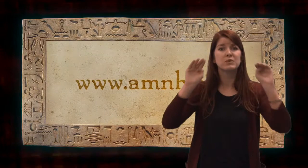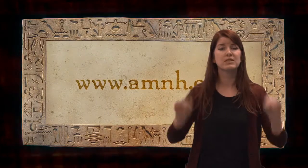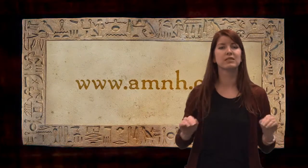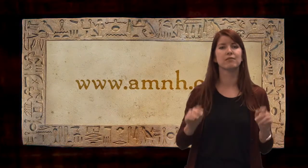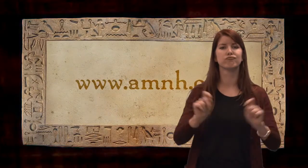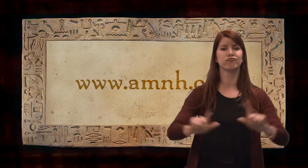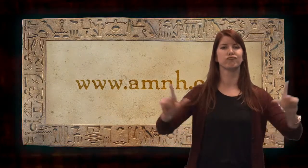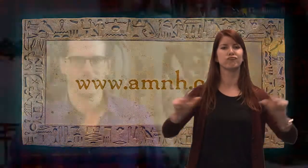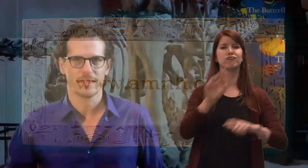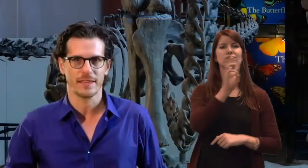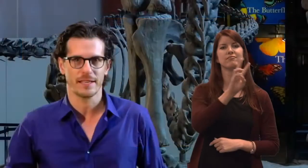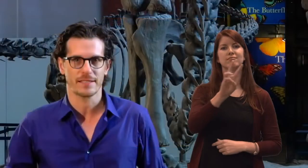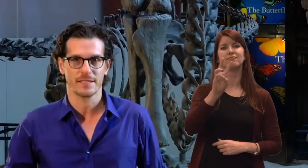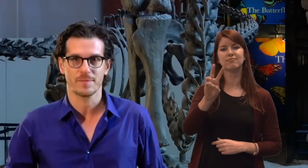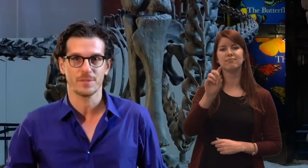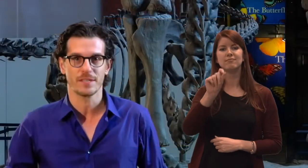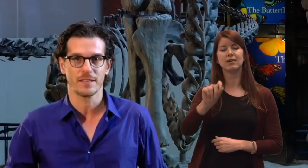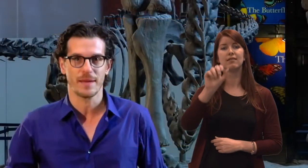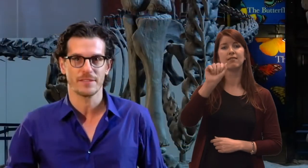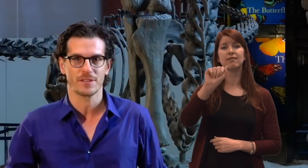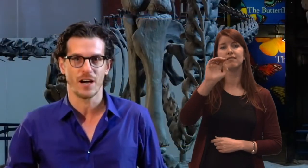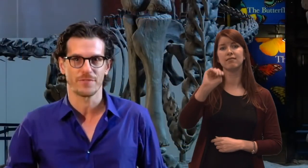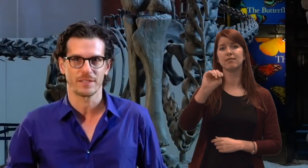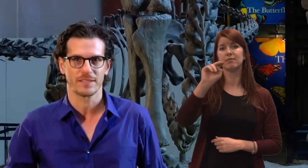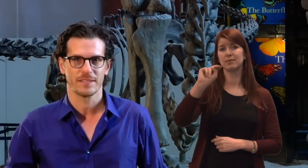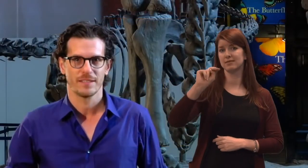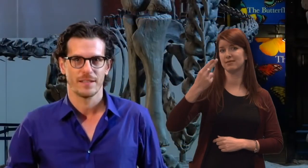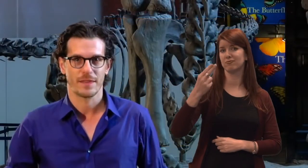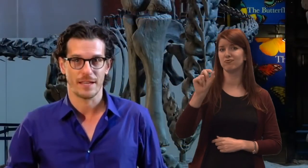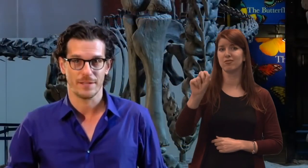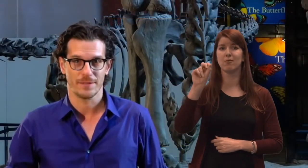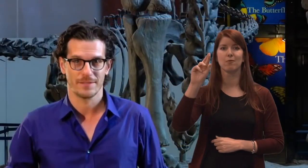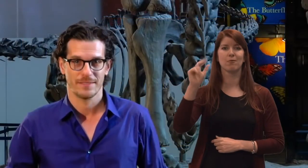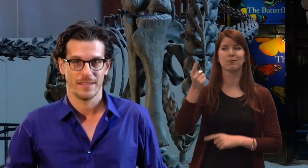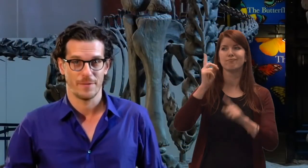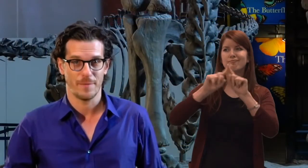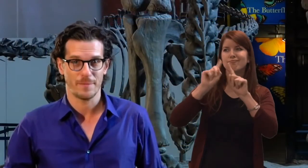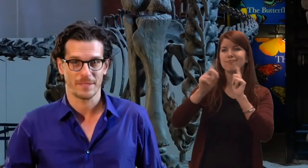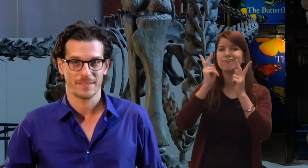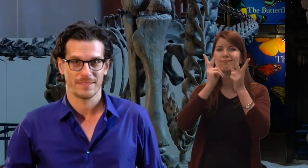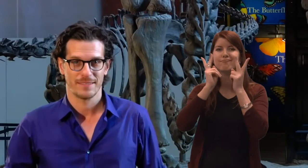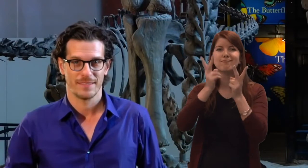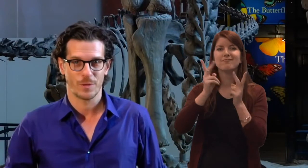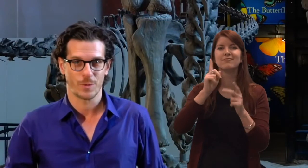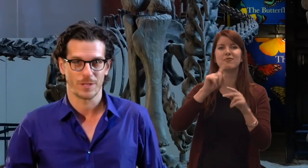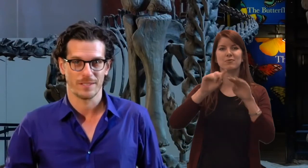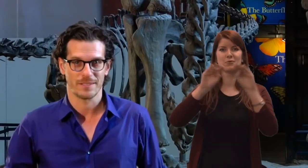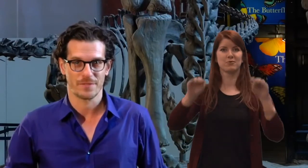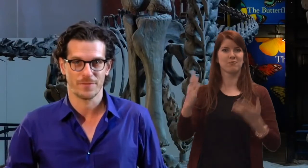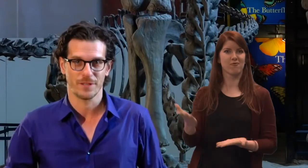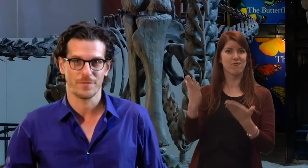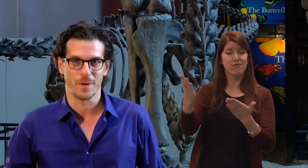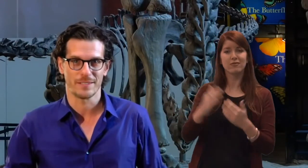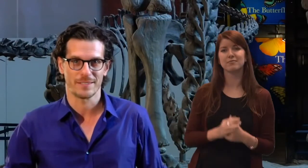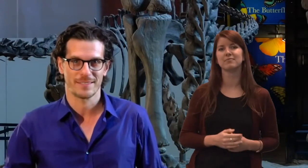to see all the amazing things this museum has to offer. Thank you, and remember, the world is full of wonders.